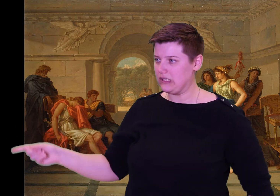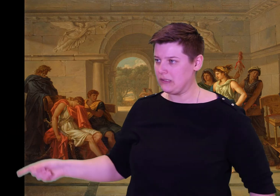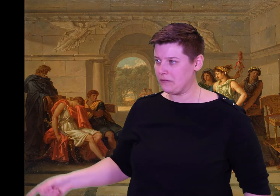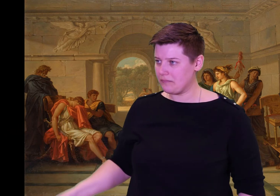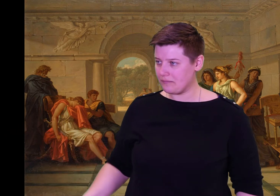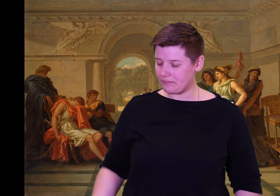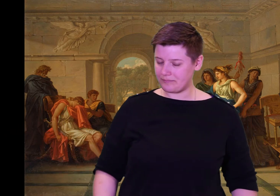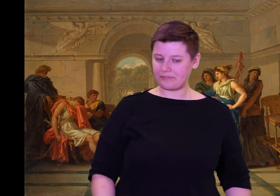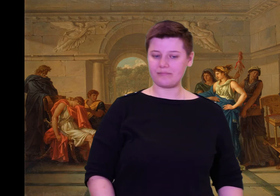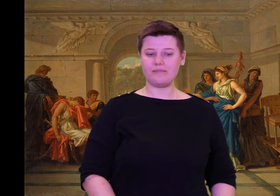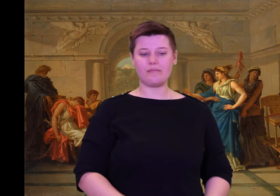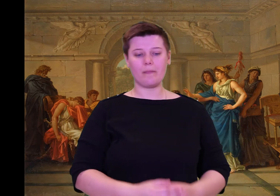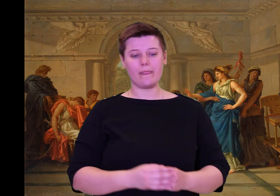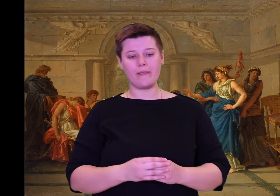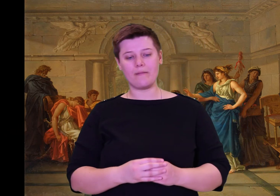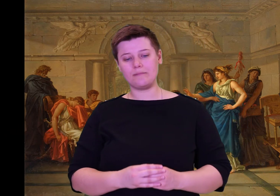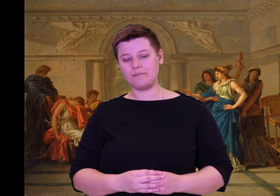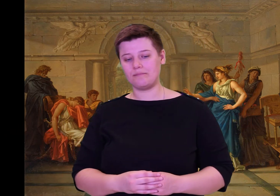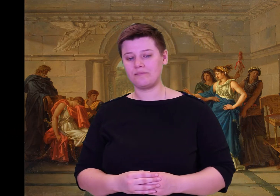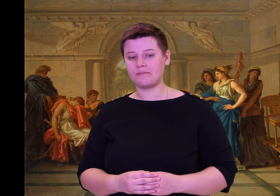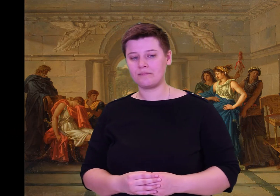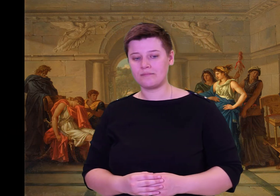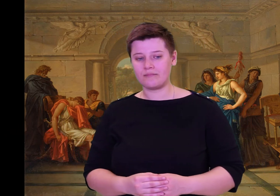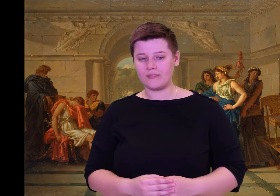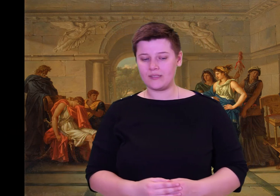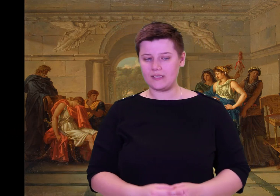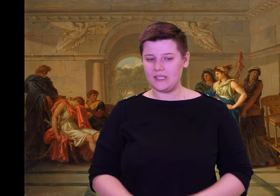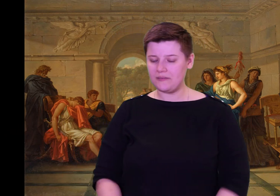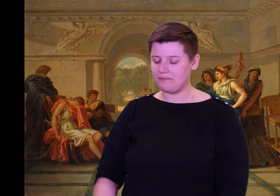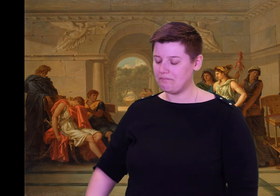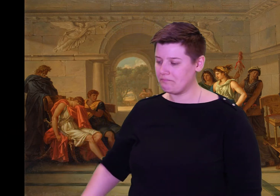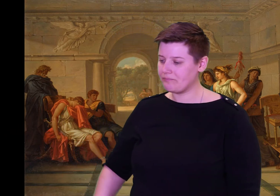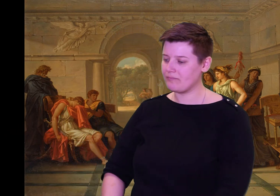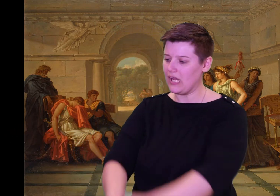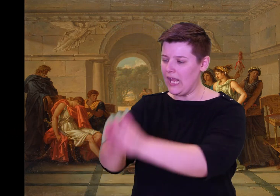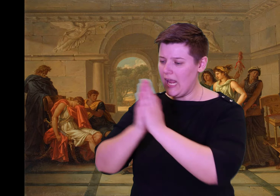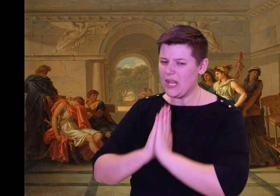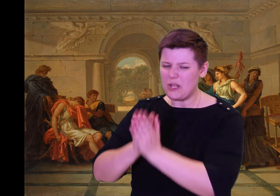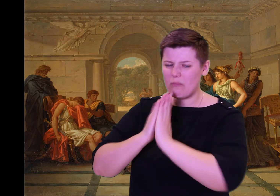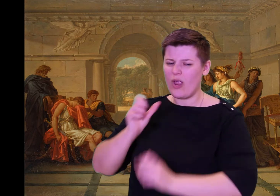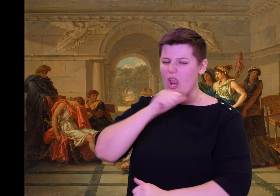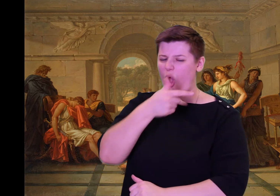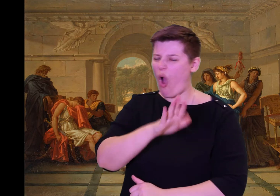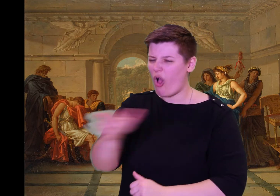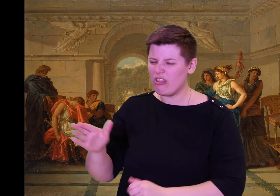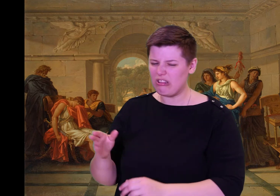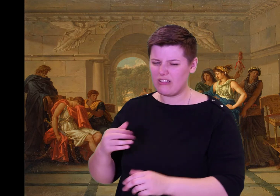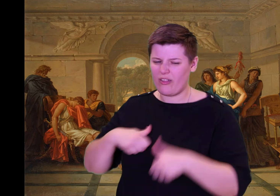Perhaps you saw it with your eyes or heard tales of his travels. He was surely born